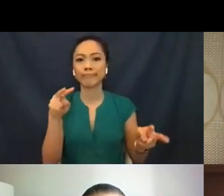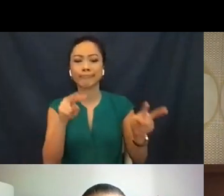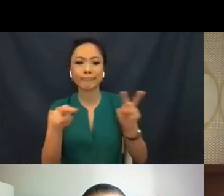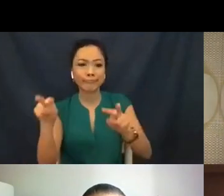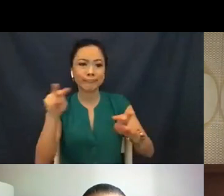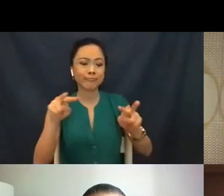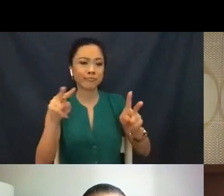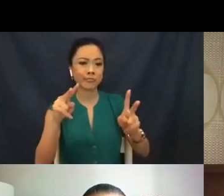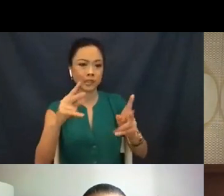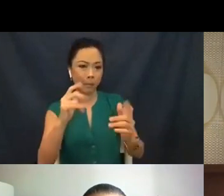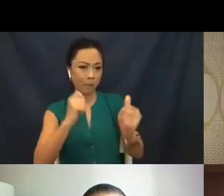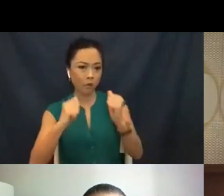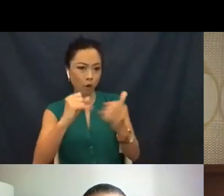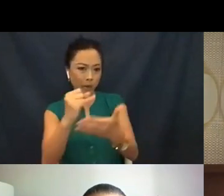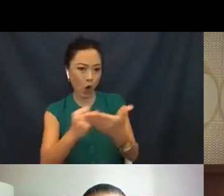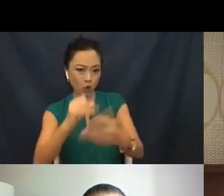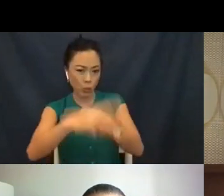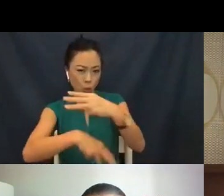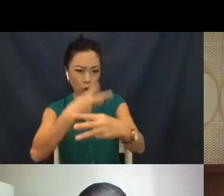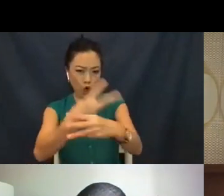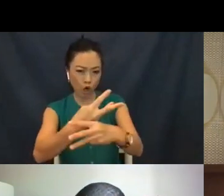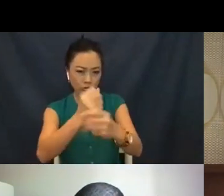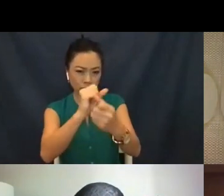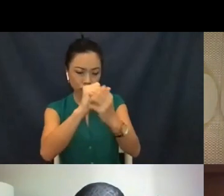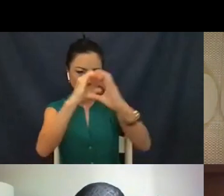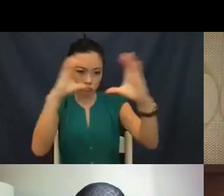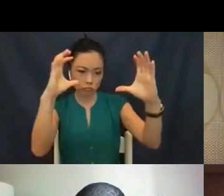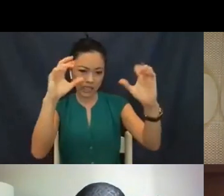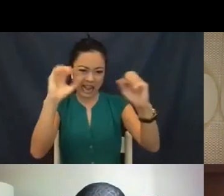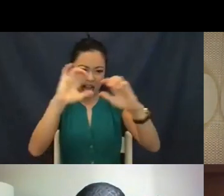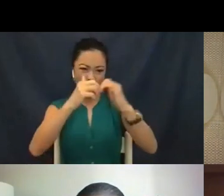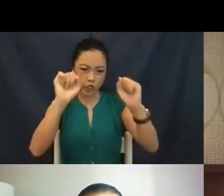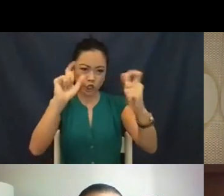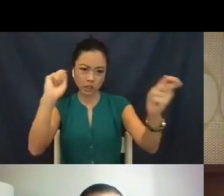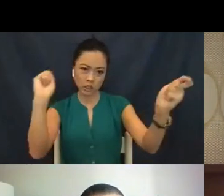could be. 17:58:41 >> CANDACE THOMPSON-ZACHERY: Thank